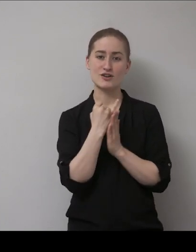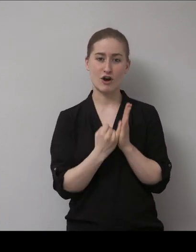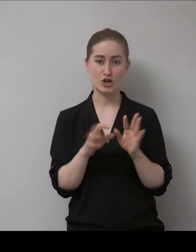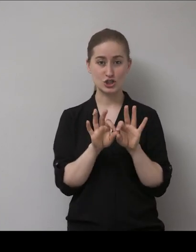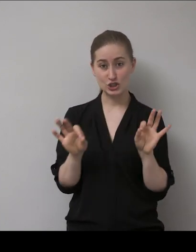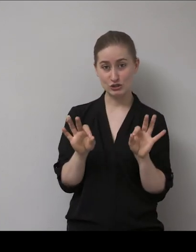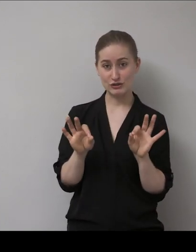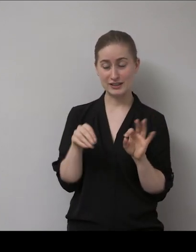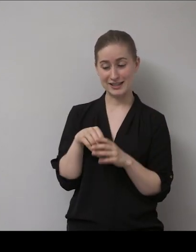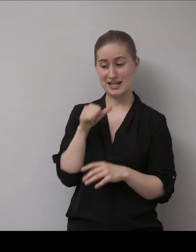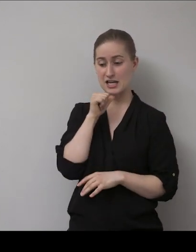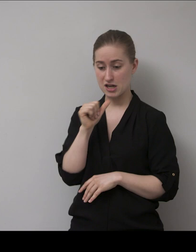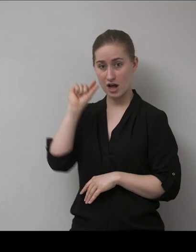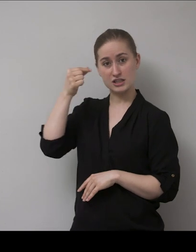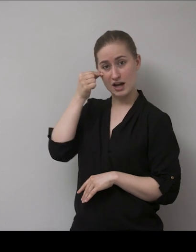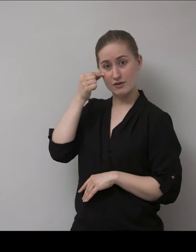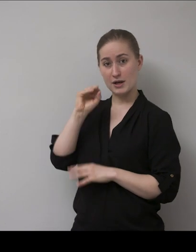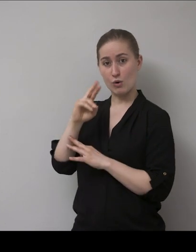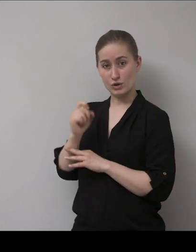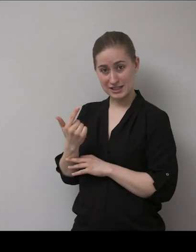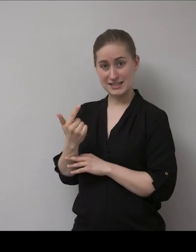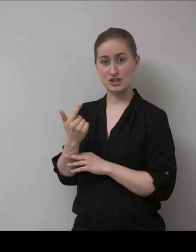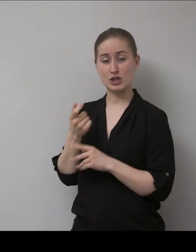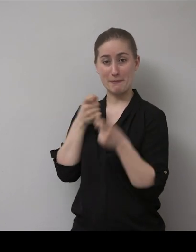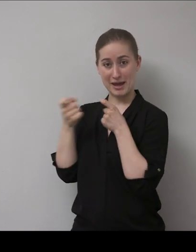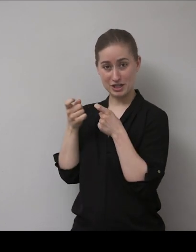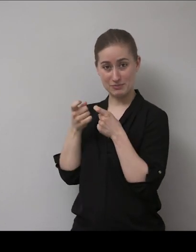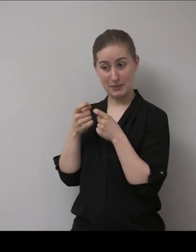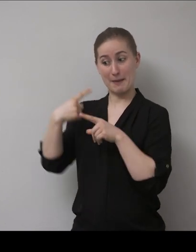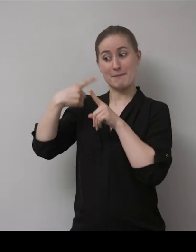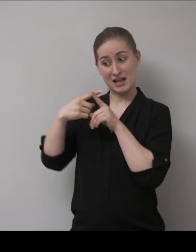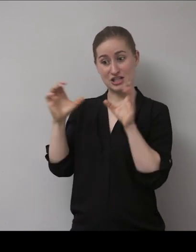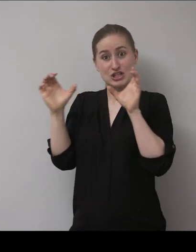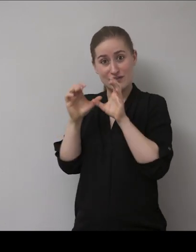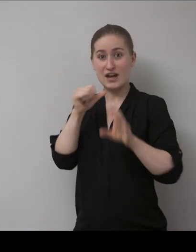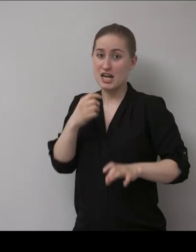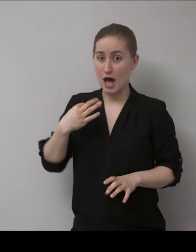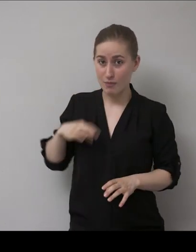in Non-governmental Organization Management, and the certificate in Nonprofit Management.